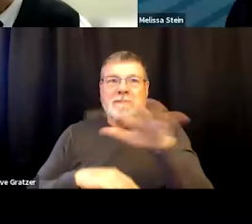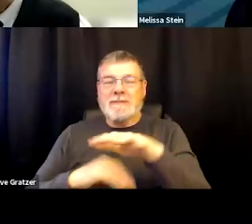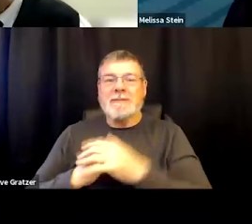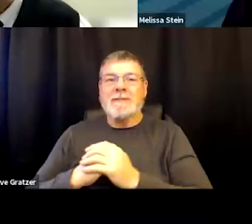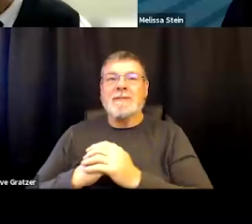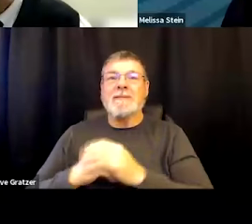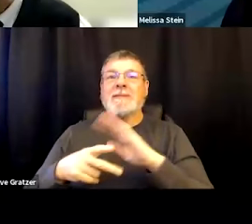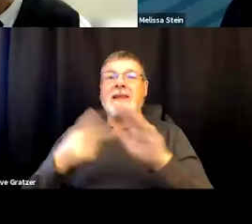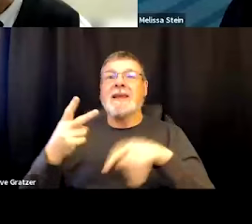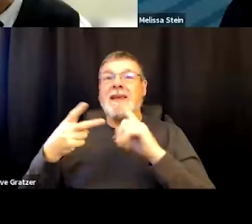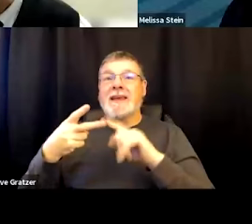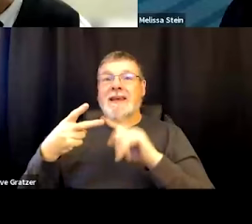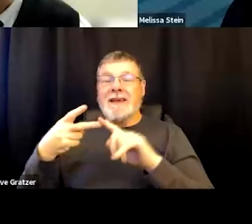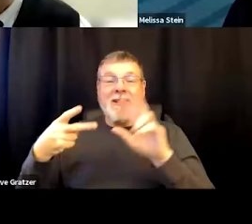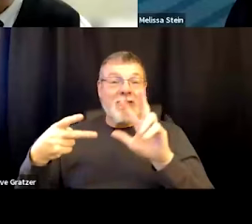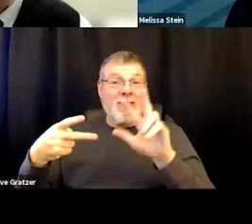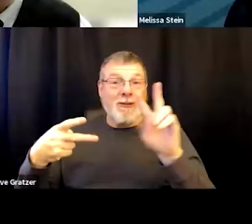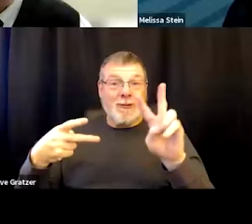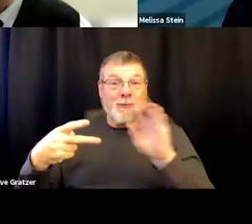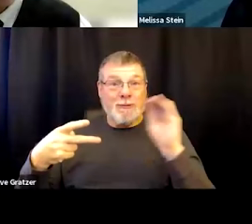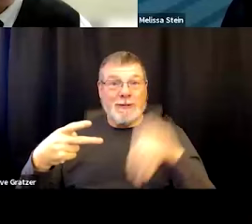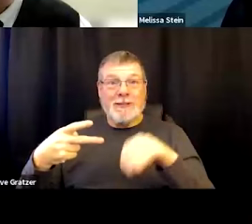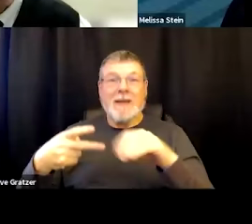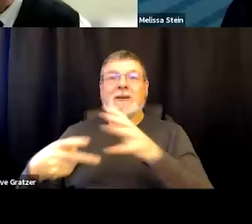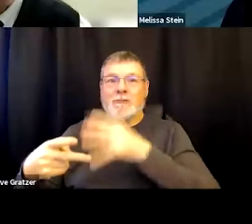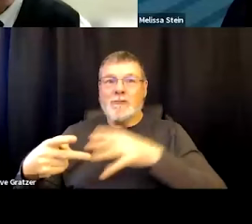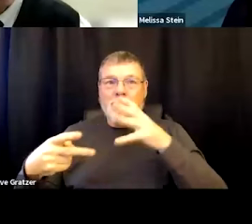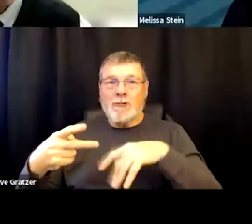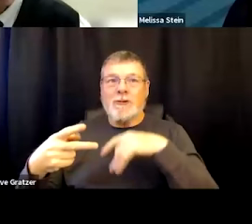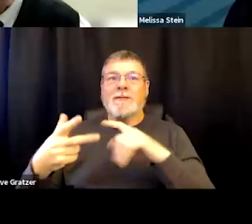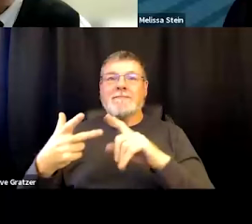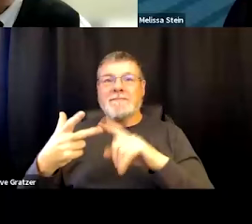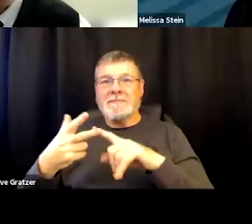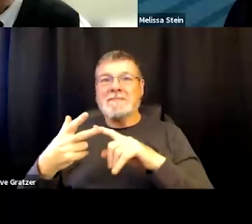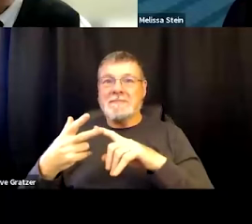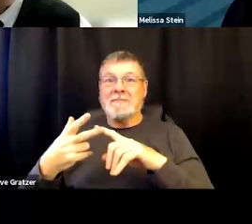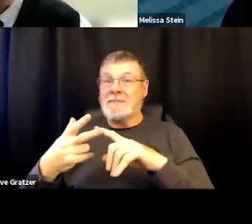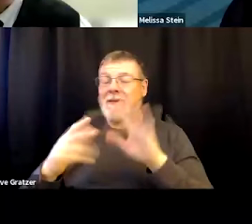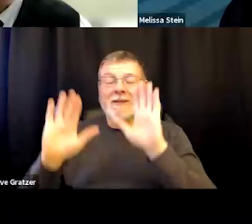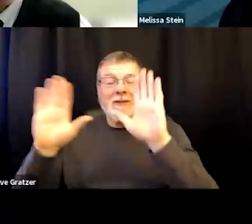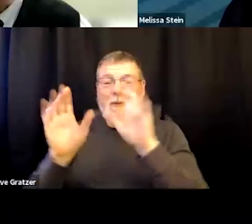followed by 32% joining from rural locations. So really wonderful breakout there,